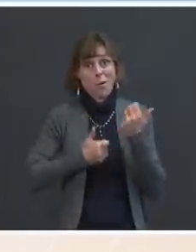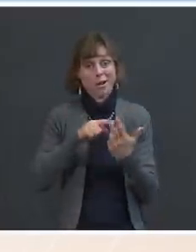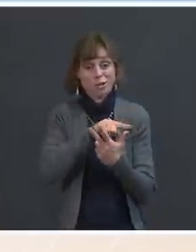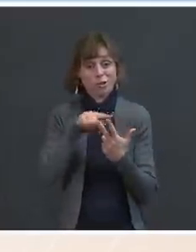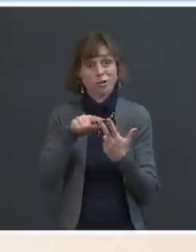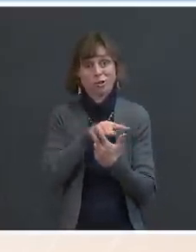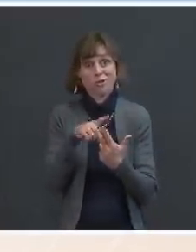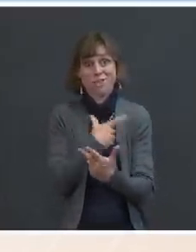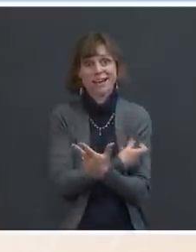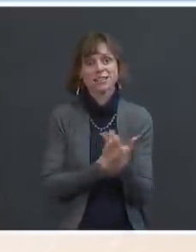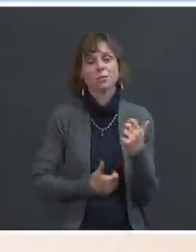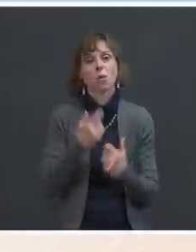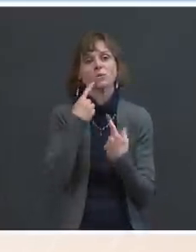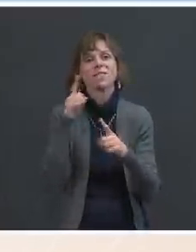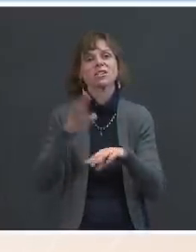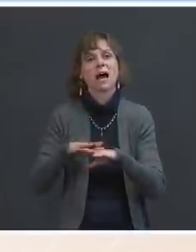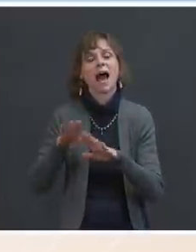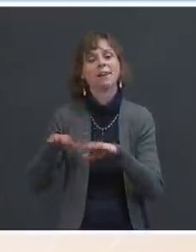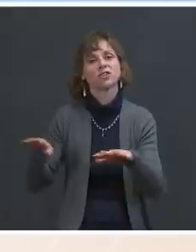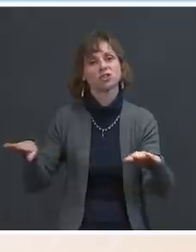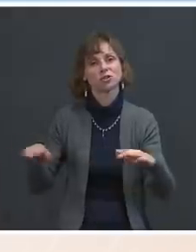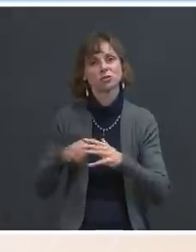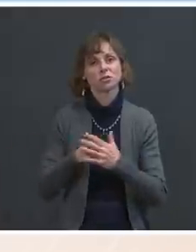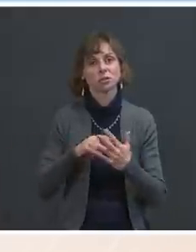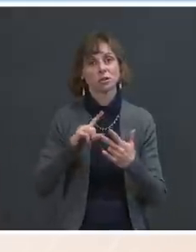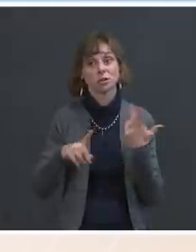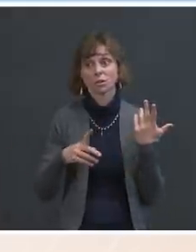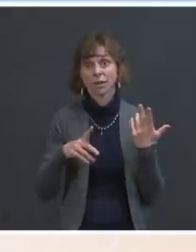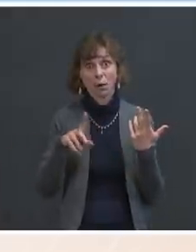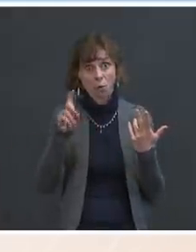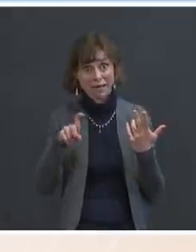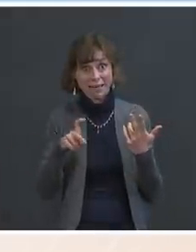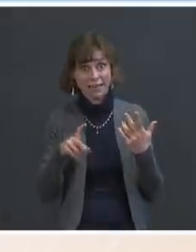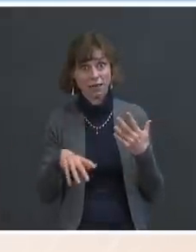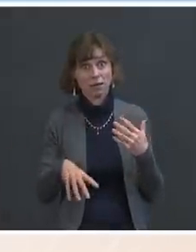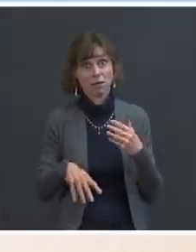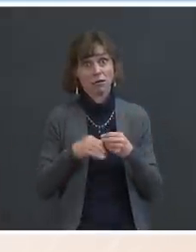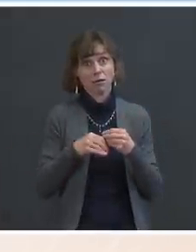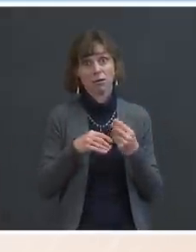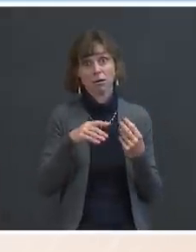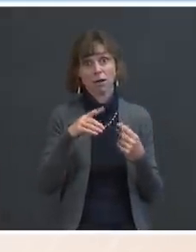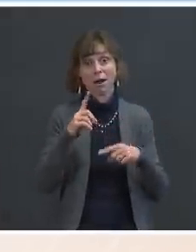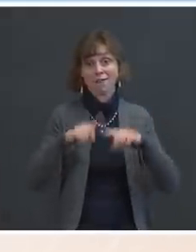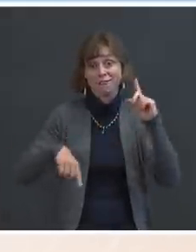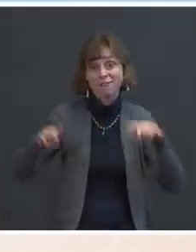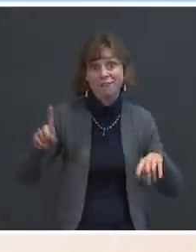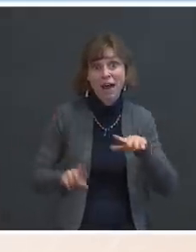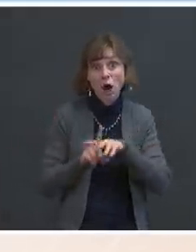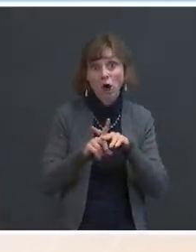We still don't know the impact of variants or the need for booster shots, and these doses can be used for booster shots as well, as needed.